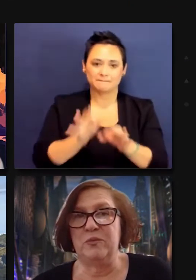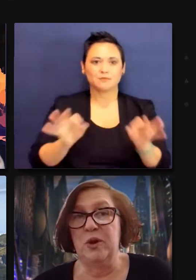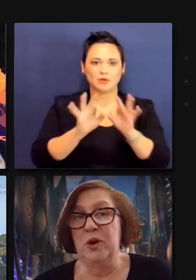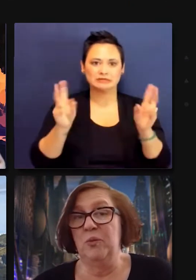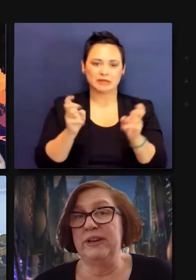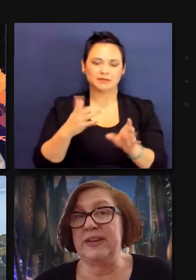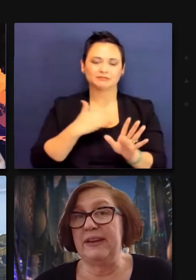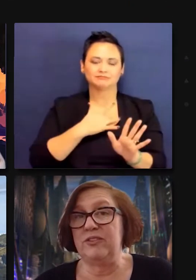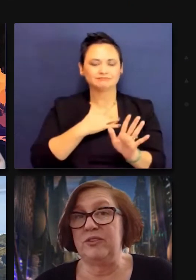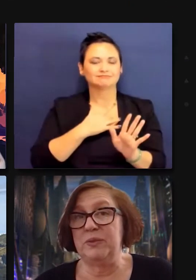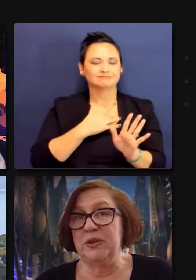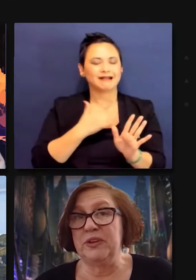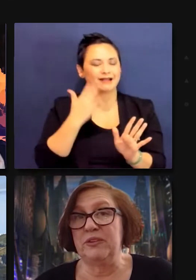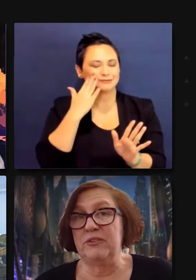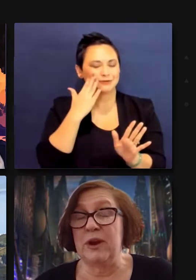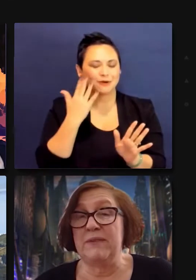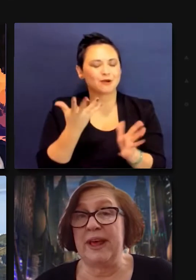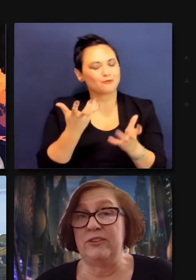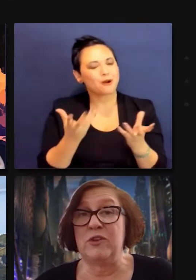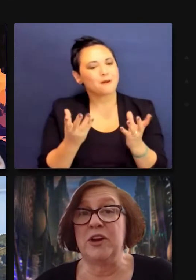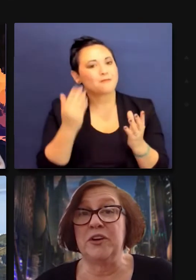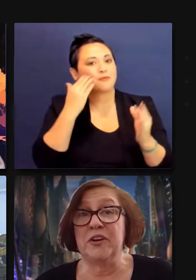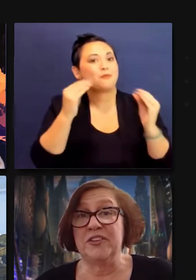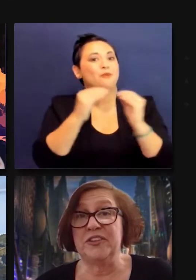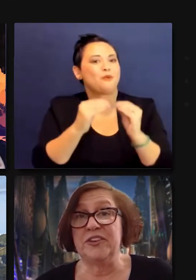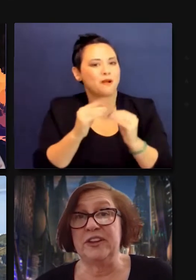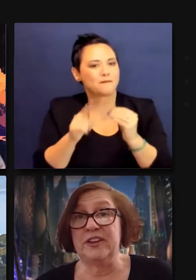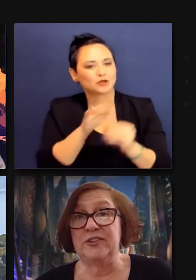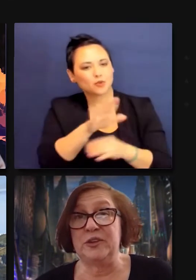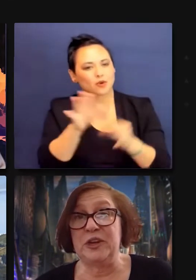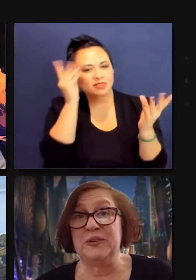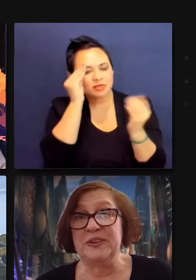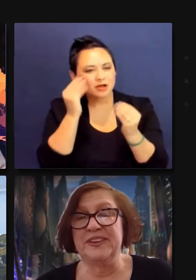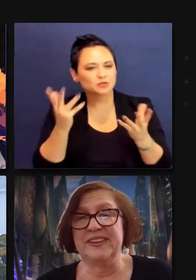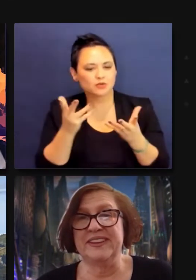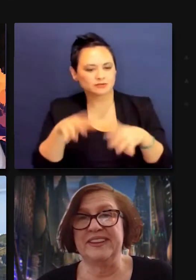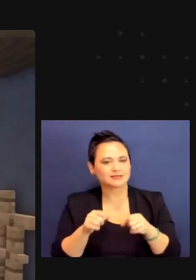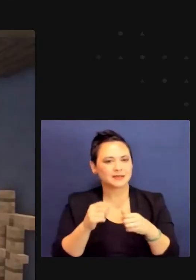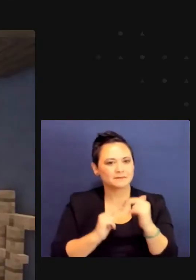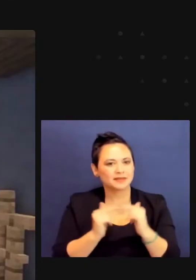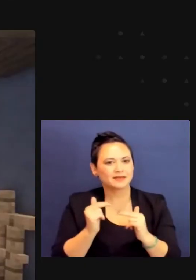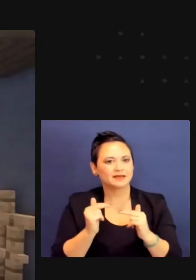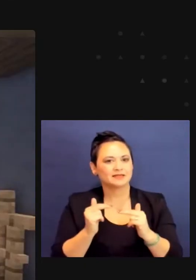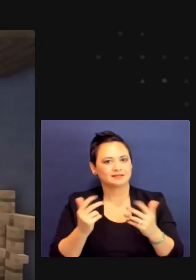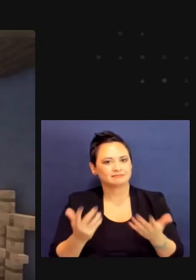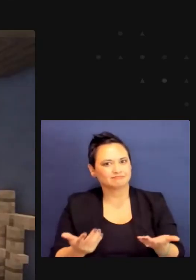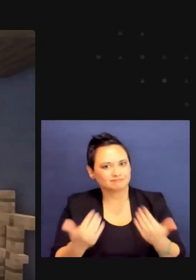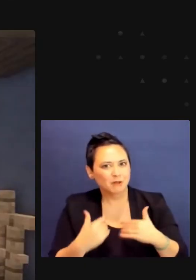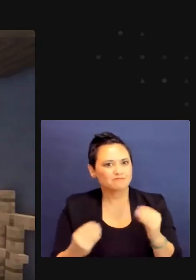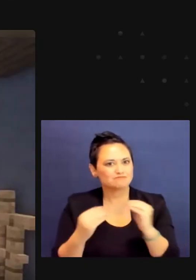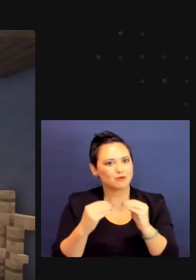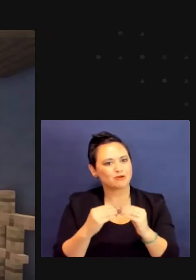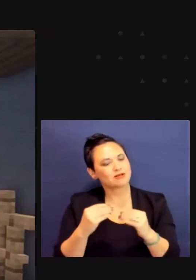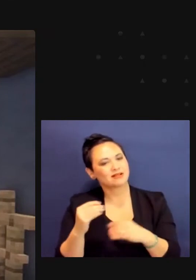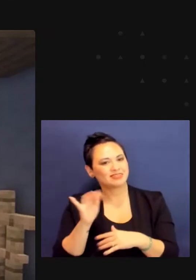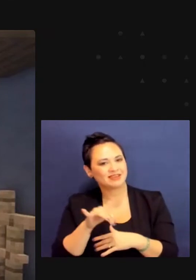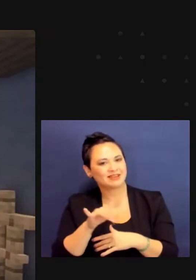on what it takes to build and drive that stronger culture in a studio. Yeah, Kate and Shannon had some really great thoughts.